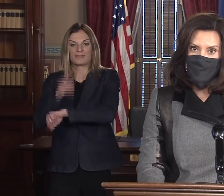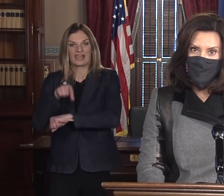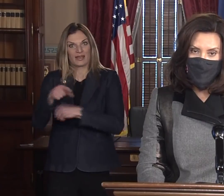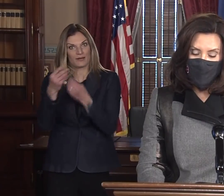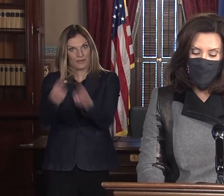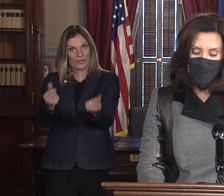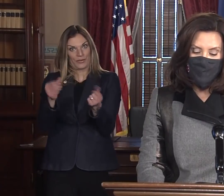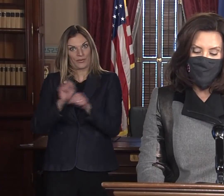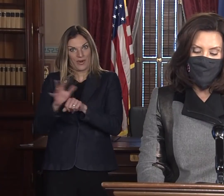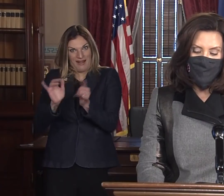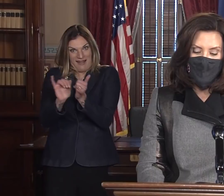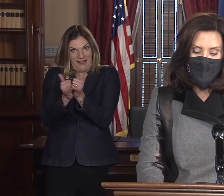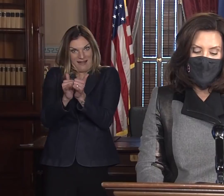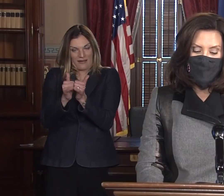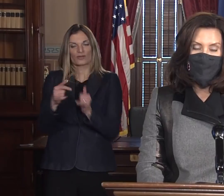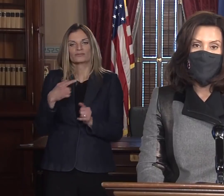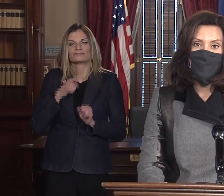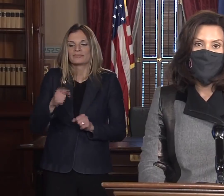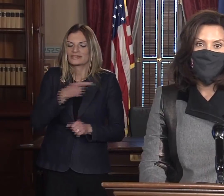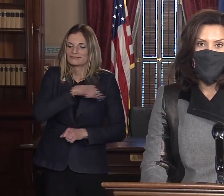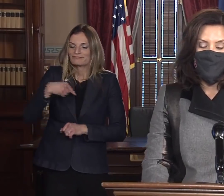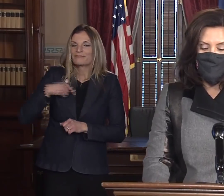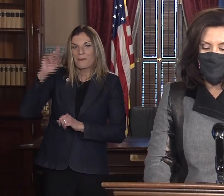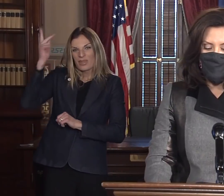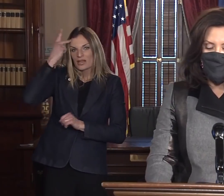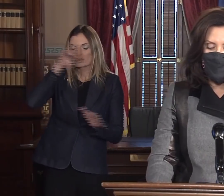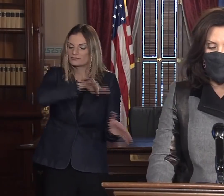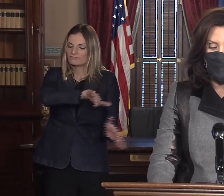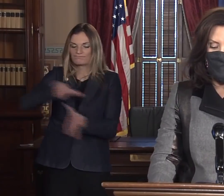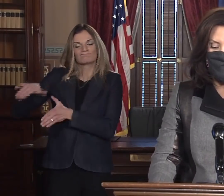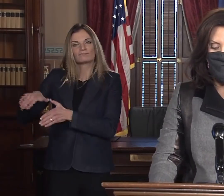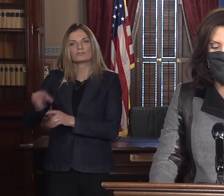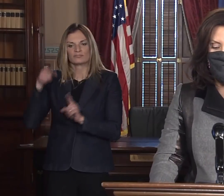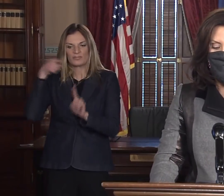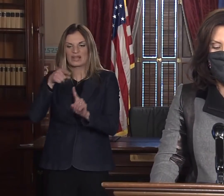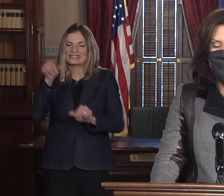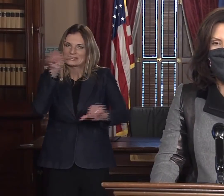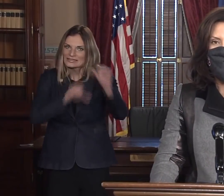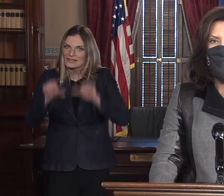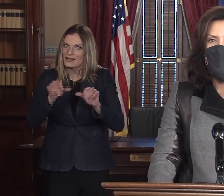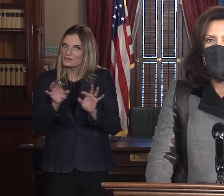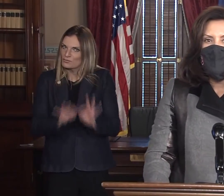EXPERTS LIKE DR. CALDOUN. BEATING THIS VIRUS WILL REQUIRE